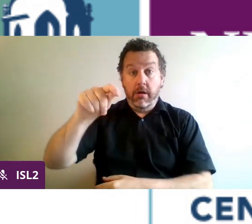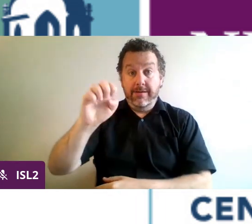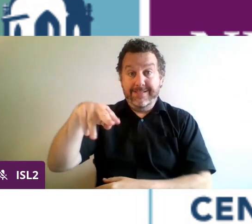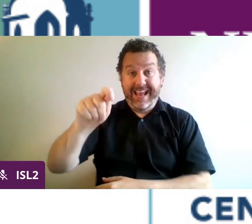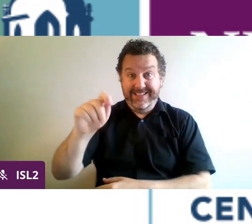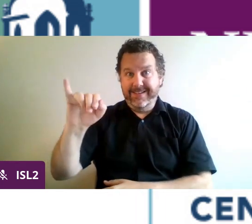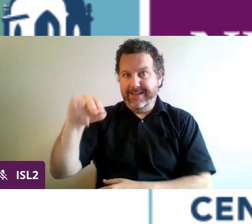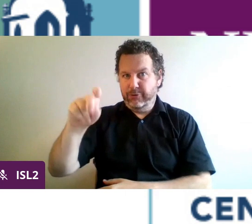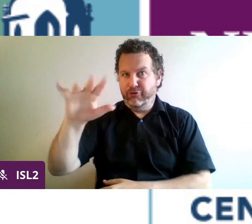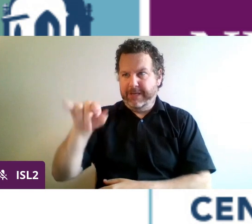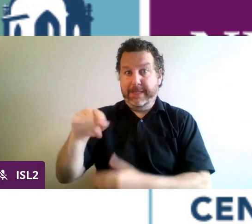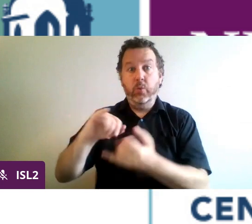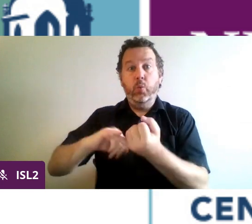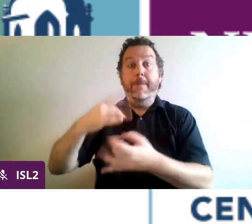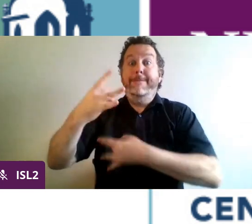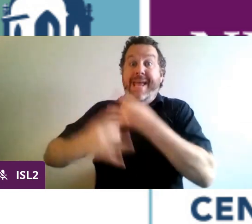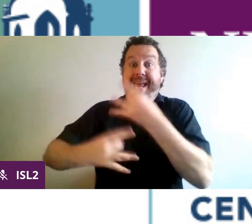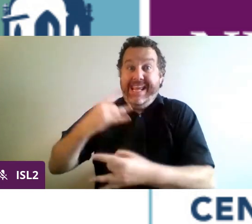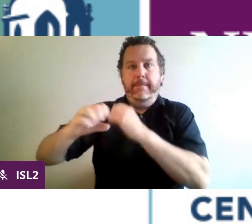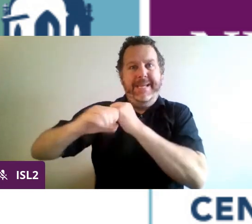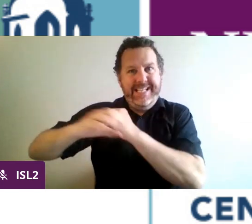Now we do see some